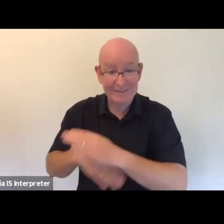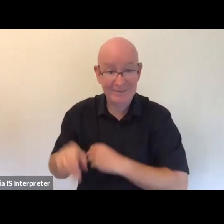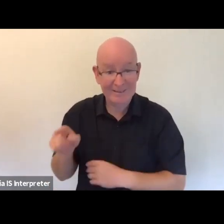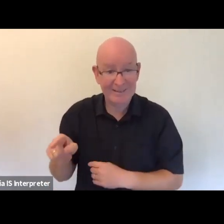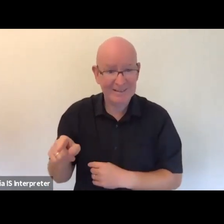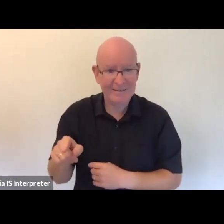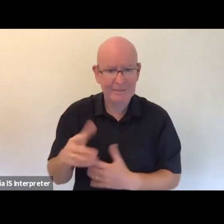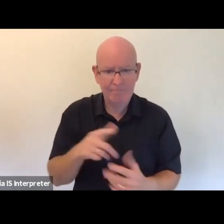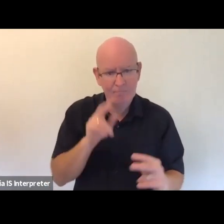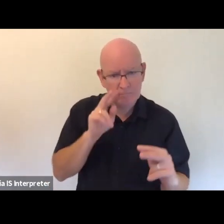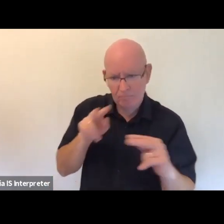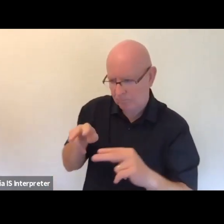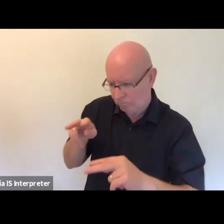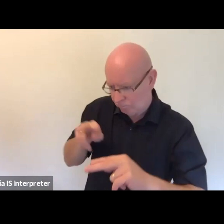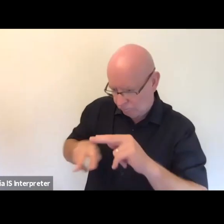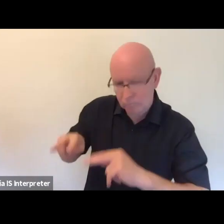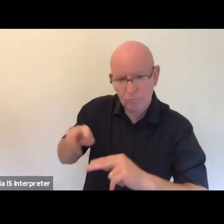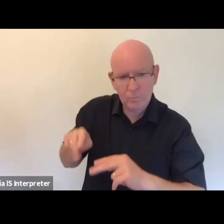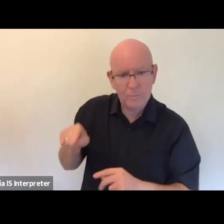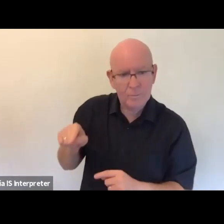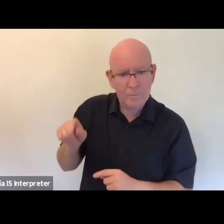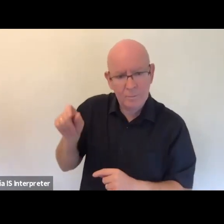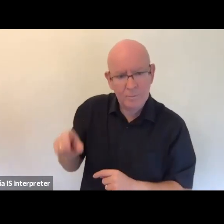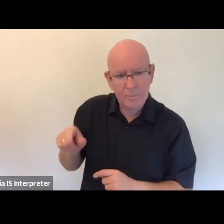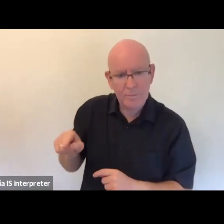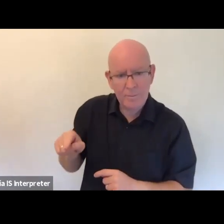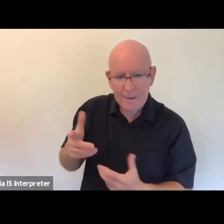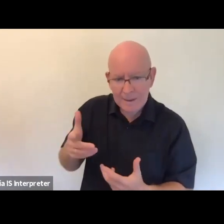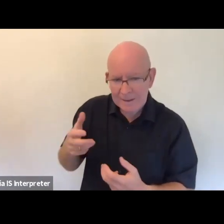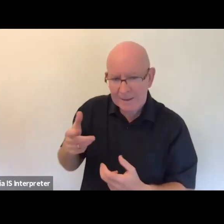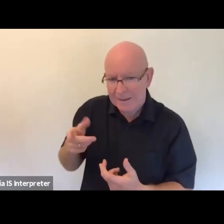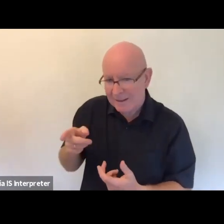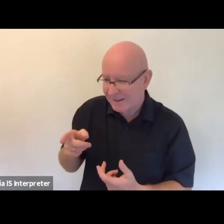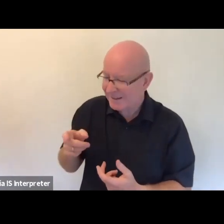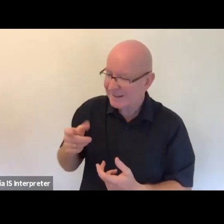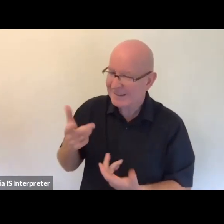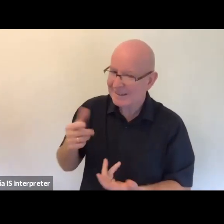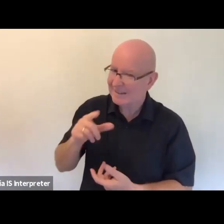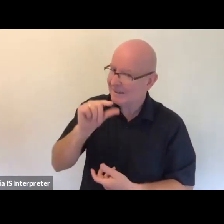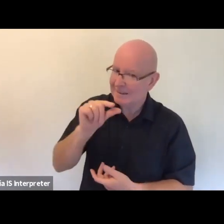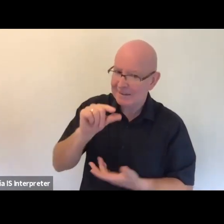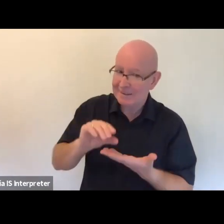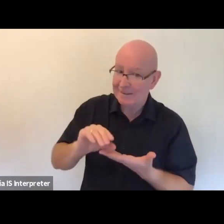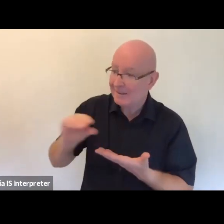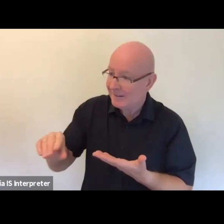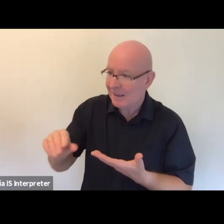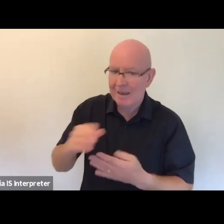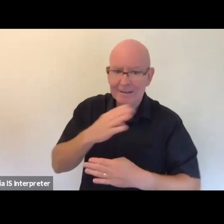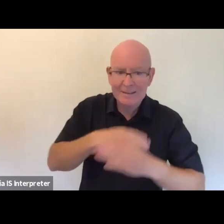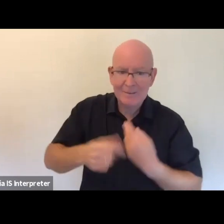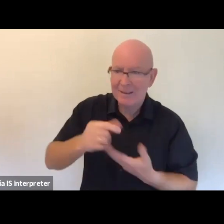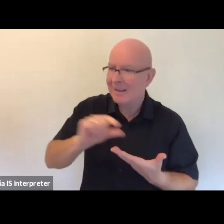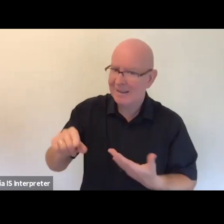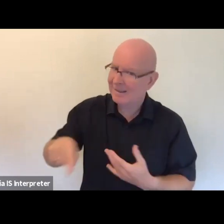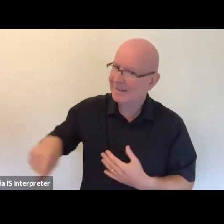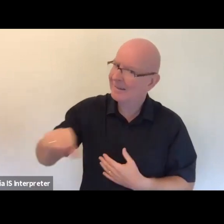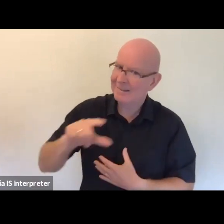they have to register for the identity card.